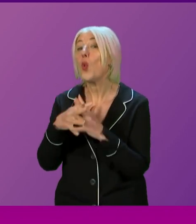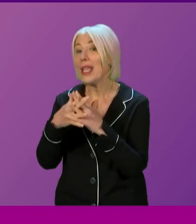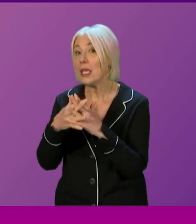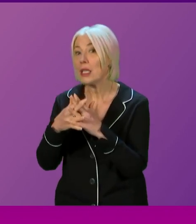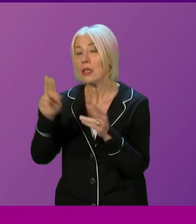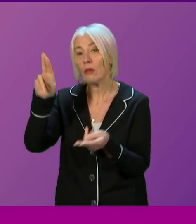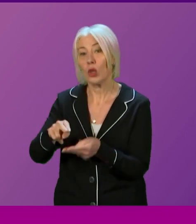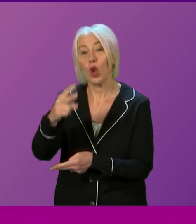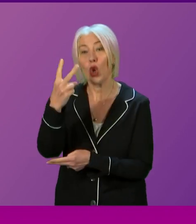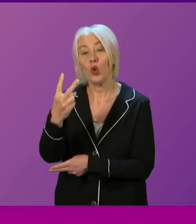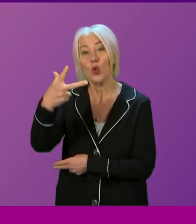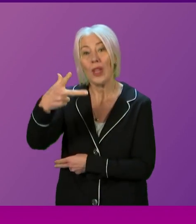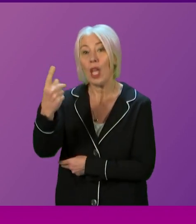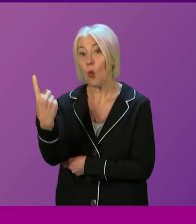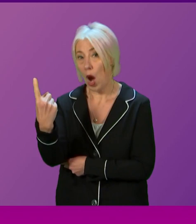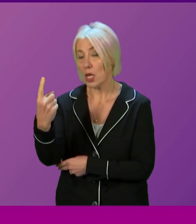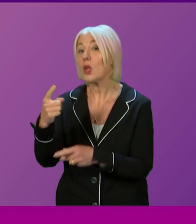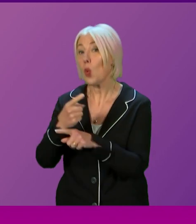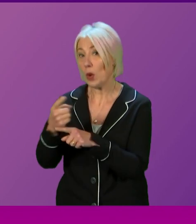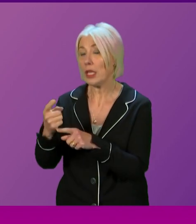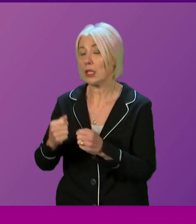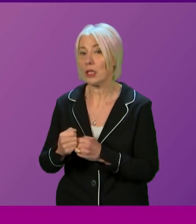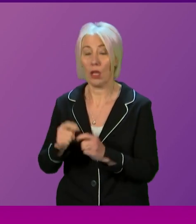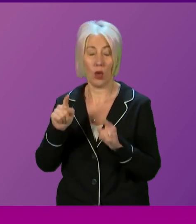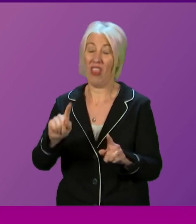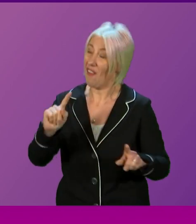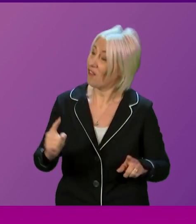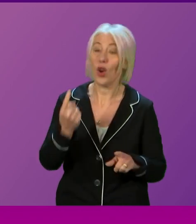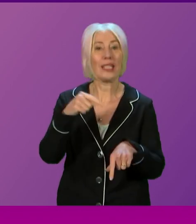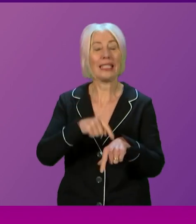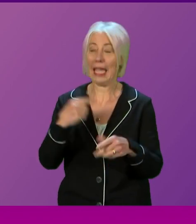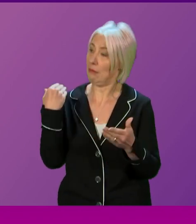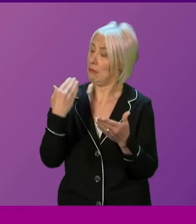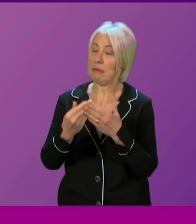than 52 weeks has decreased by 281. That marks the first time since September 2016 that there has been a decrease in all